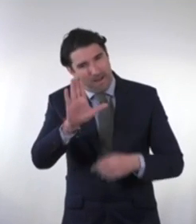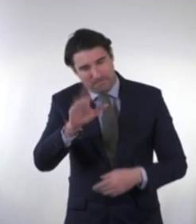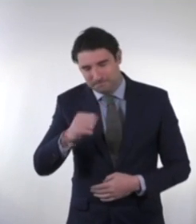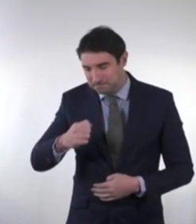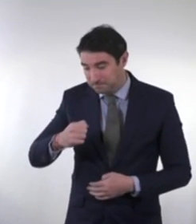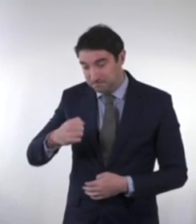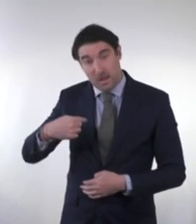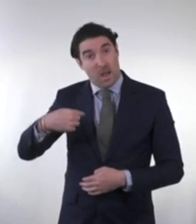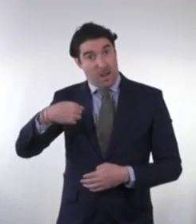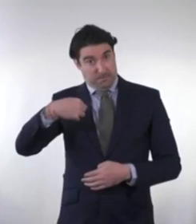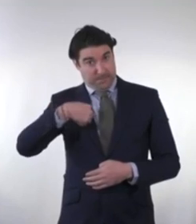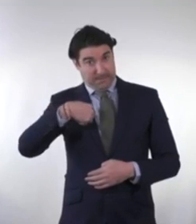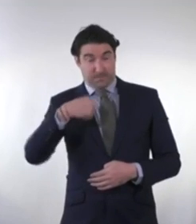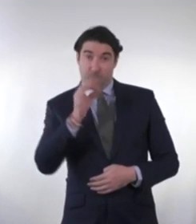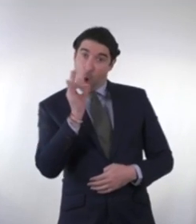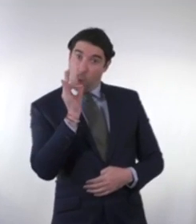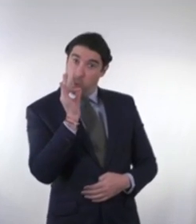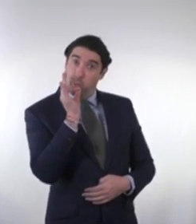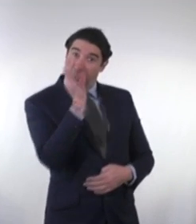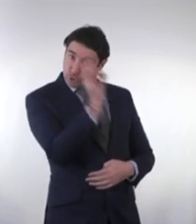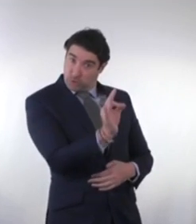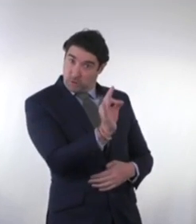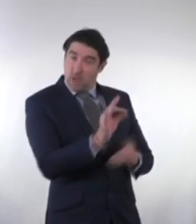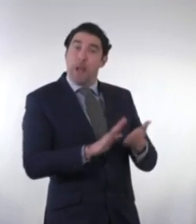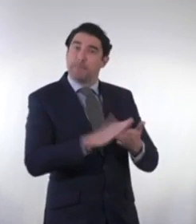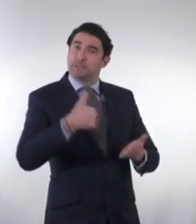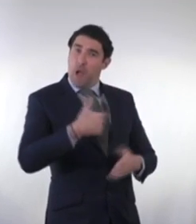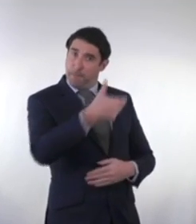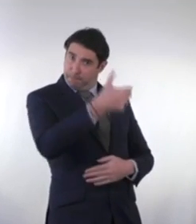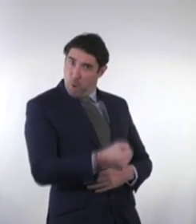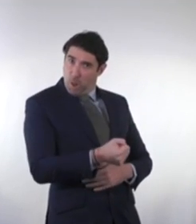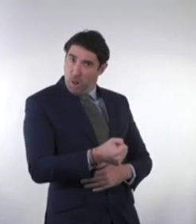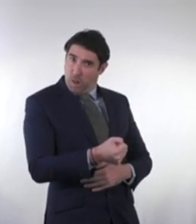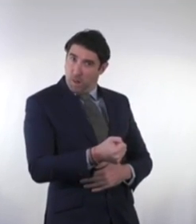would he regard that as a mandate for the Union? A simple yes or no would suffice.